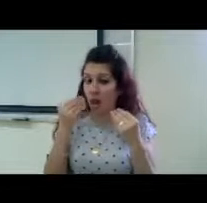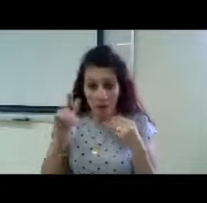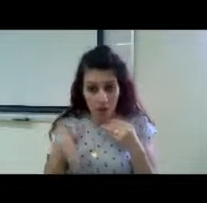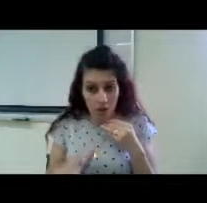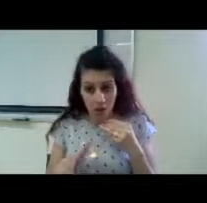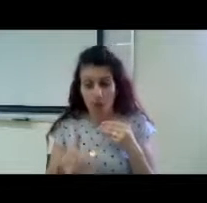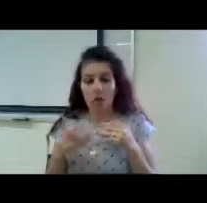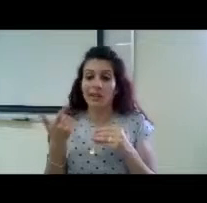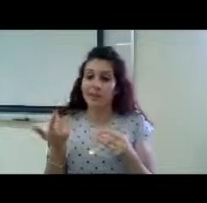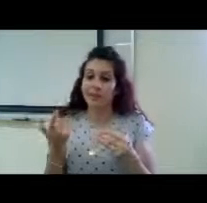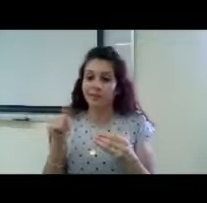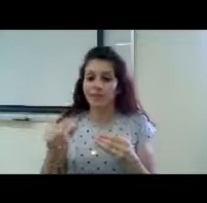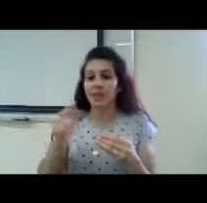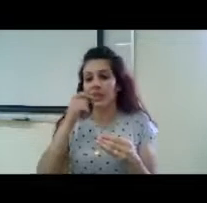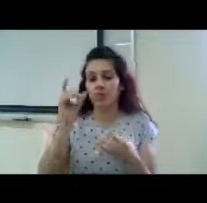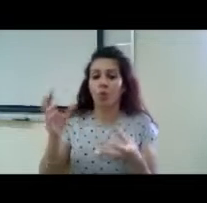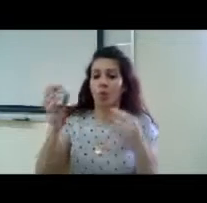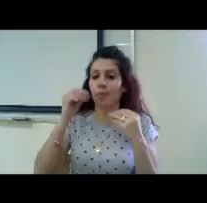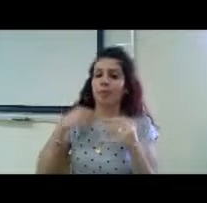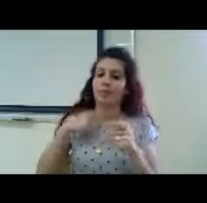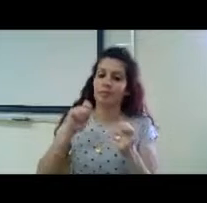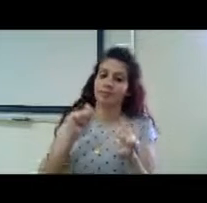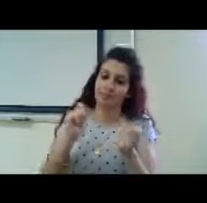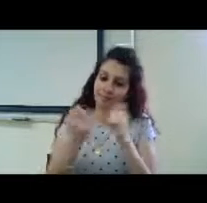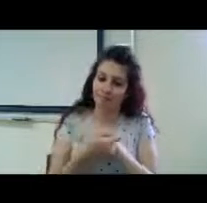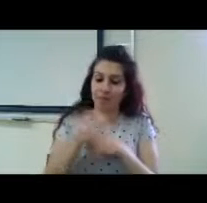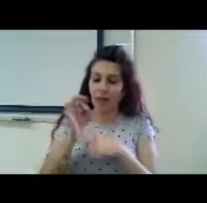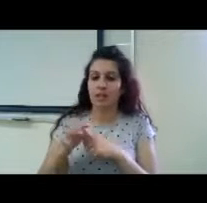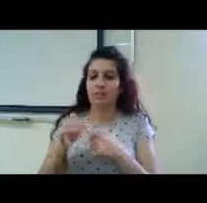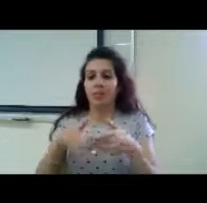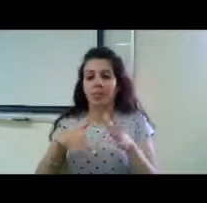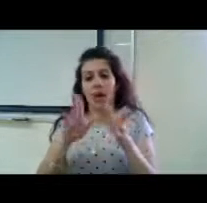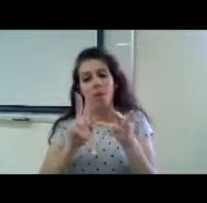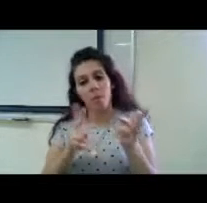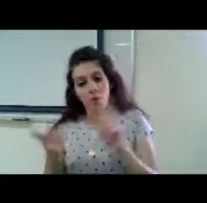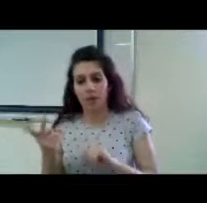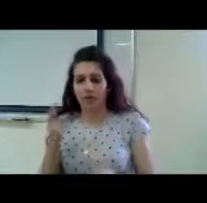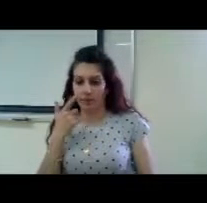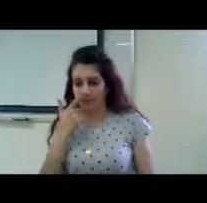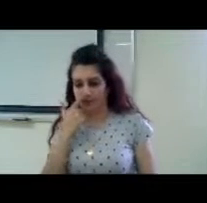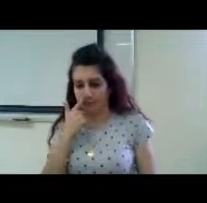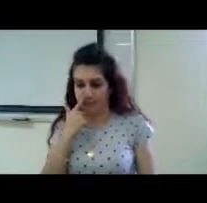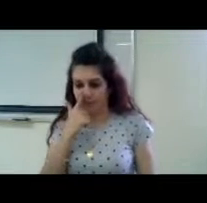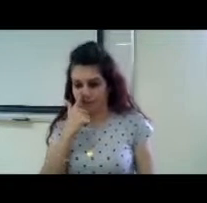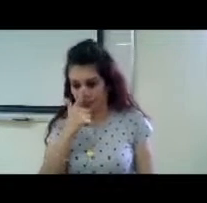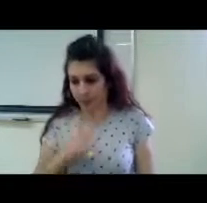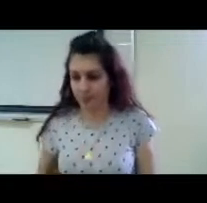tomorrow and we can only do that together in joint partnerships thank you